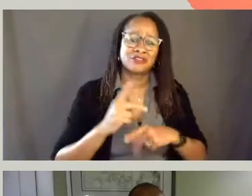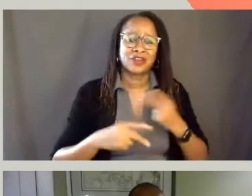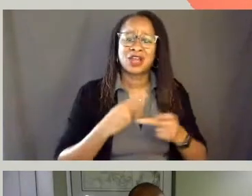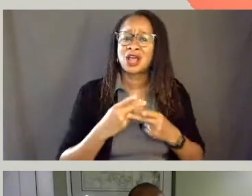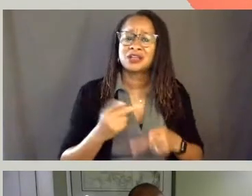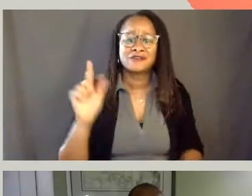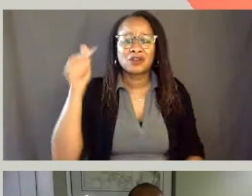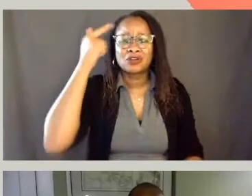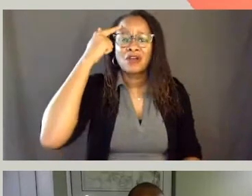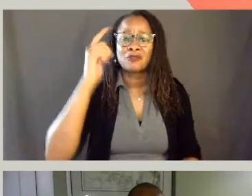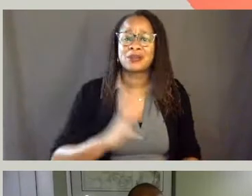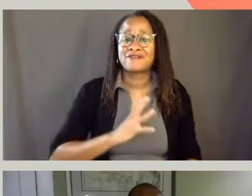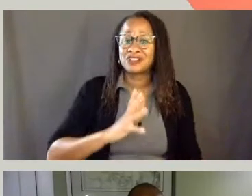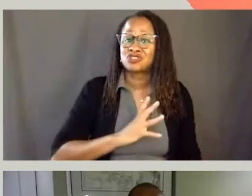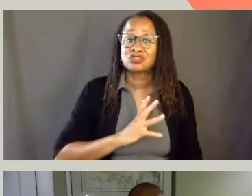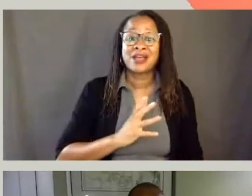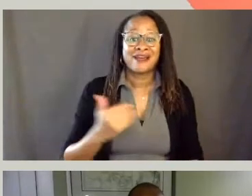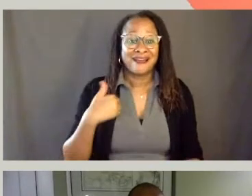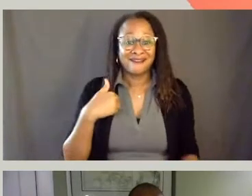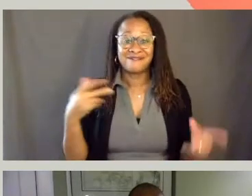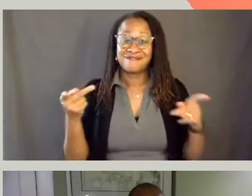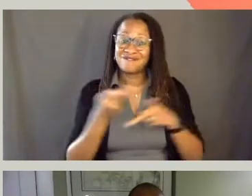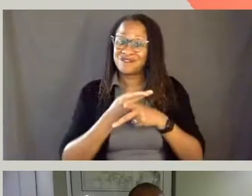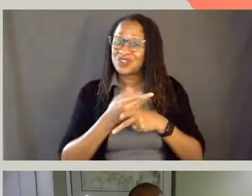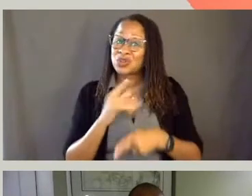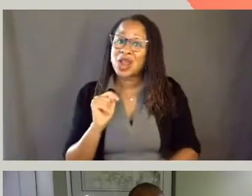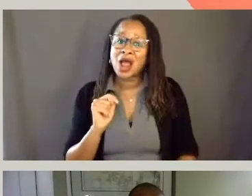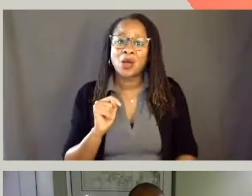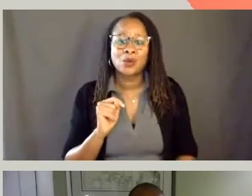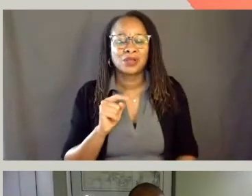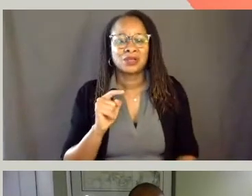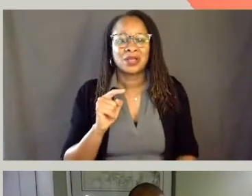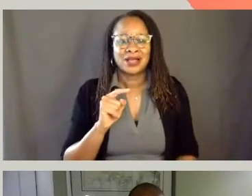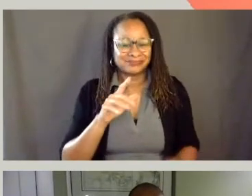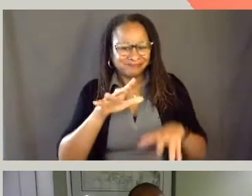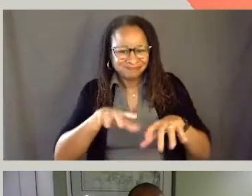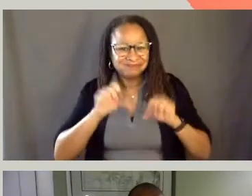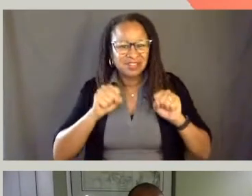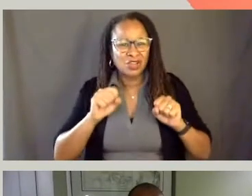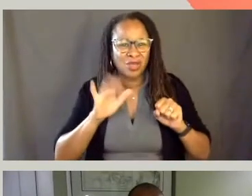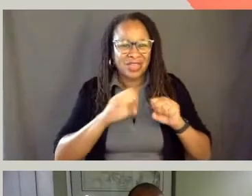And they have figured out how to take on that system, they know how it works.